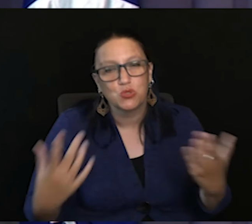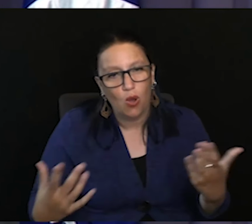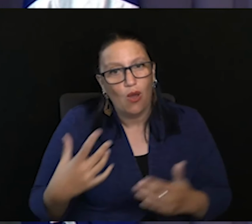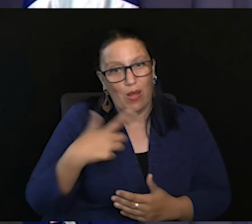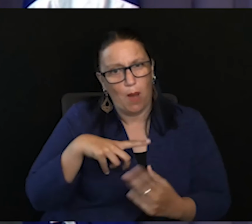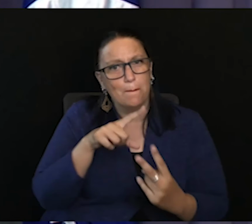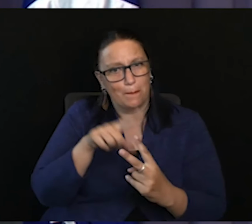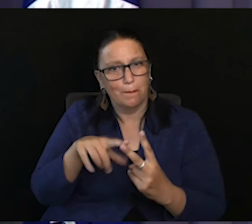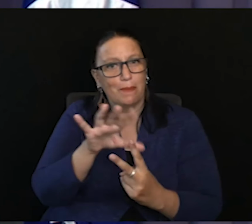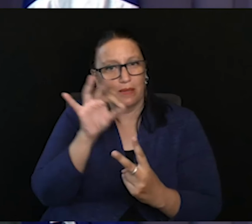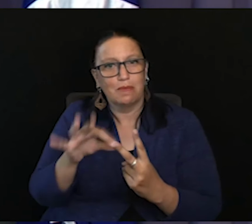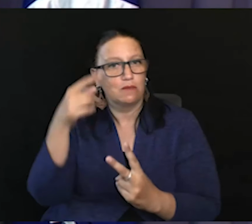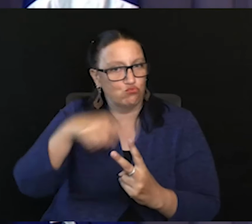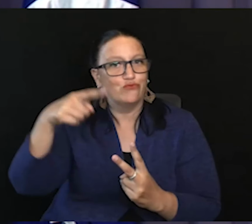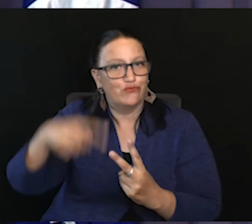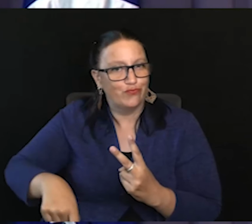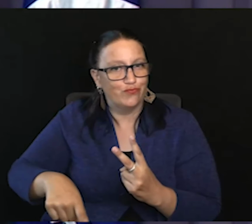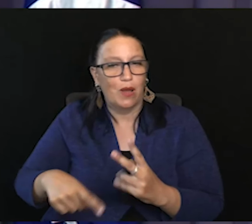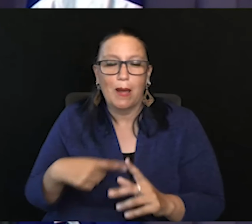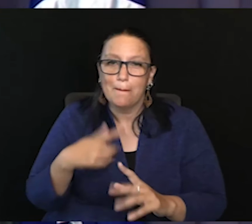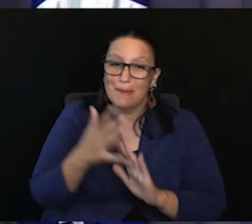And we're just so fortunate to be able to have two very